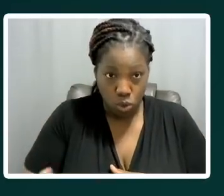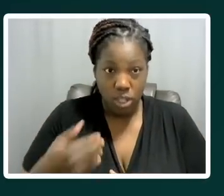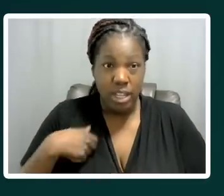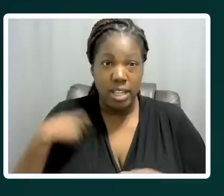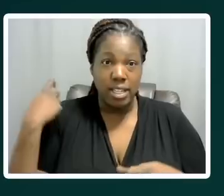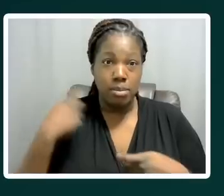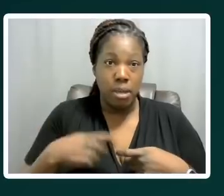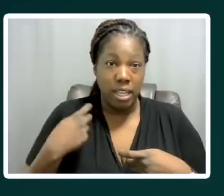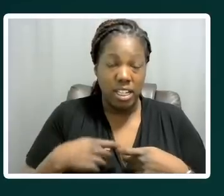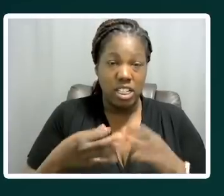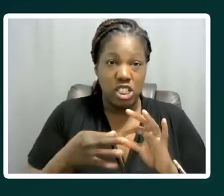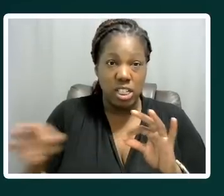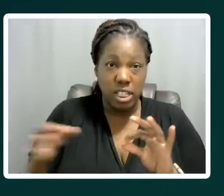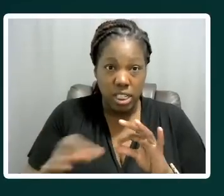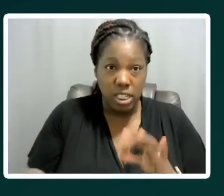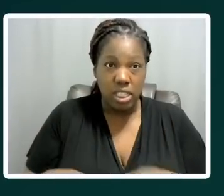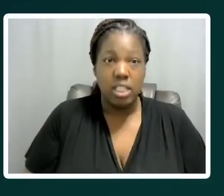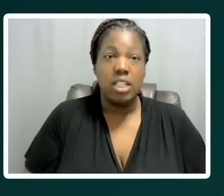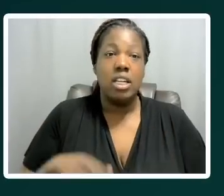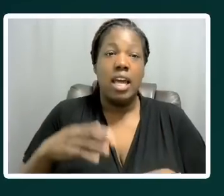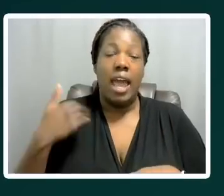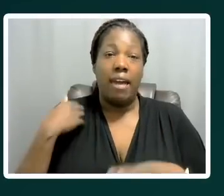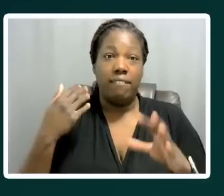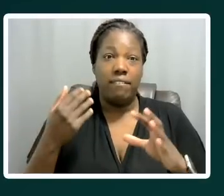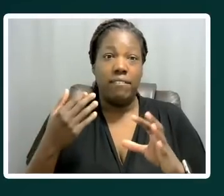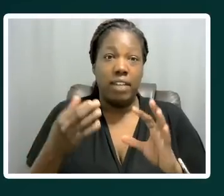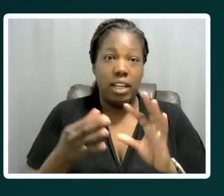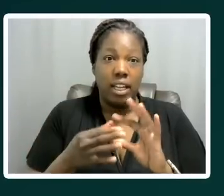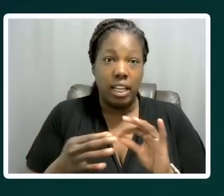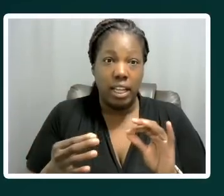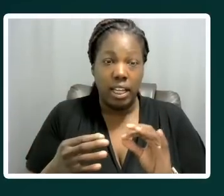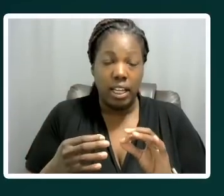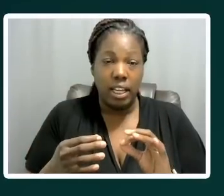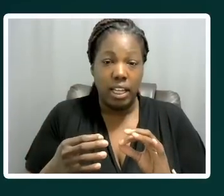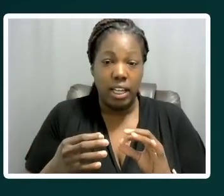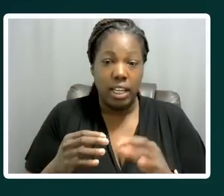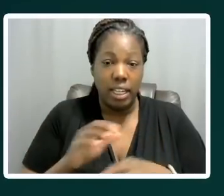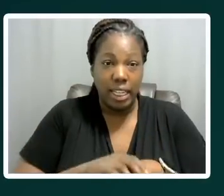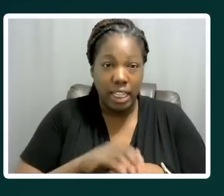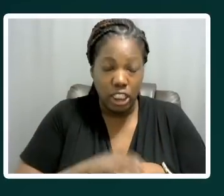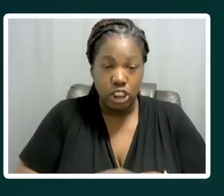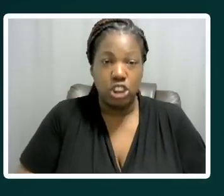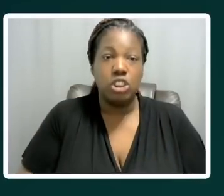as well as Spanish and English captioned, and the e-book series, depending on which e-book,